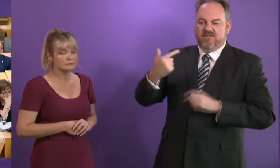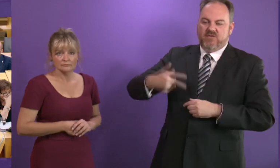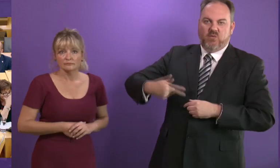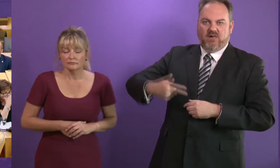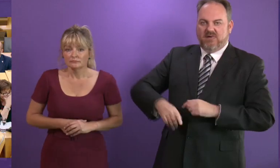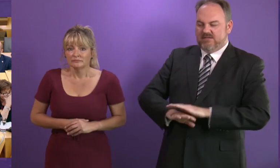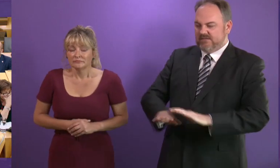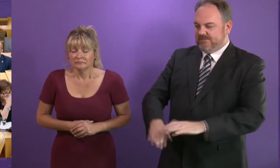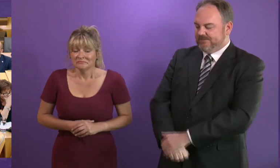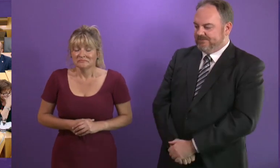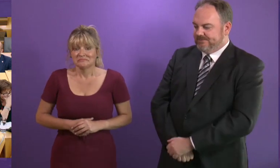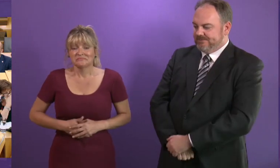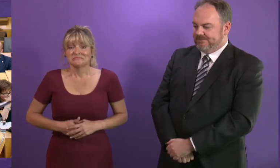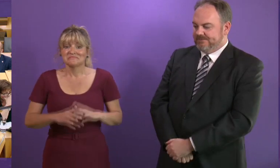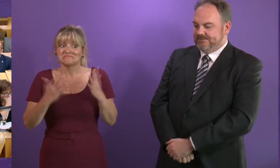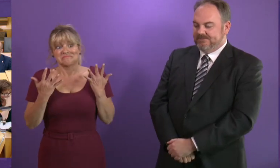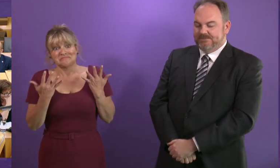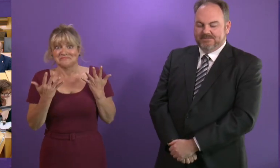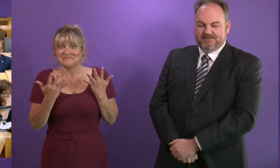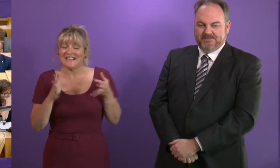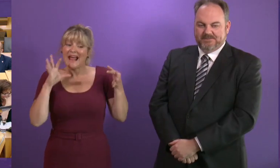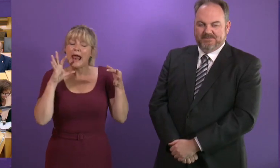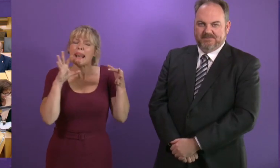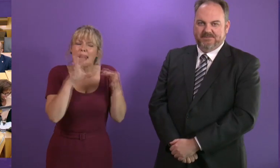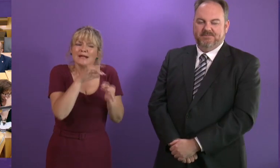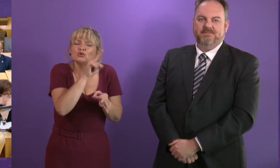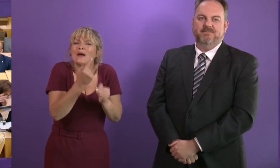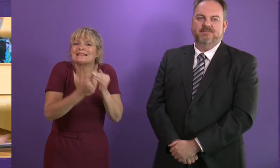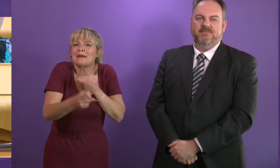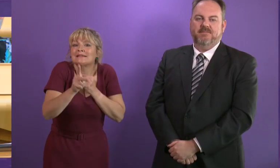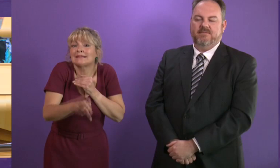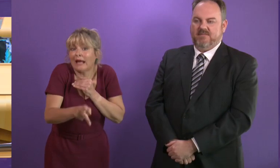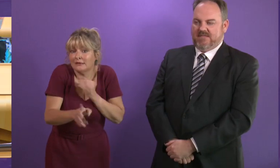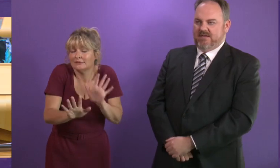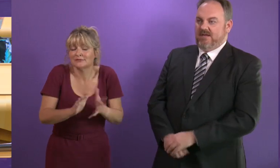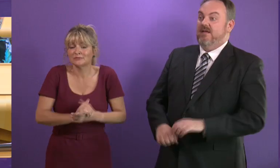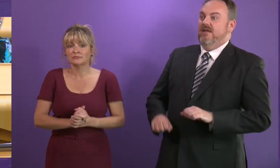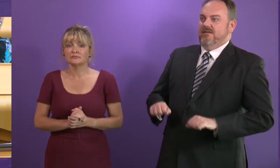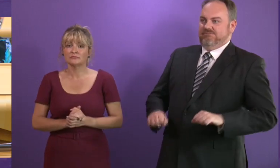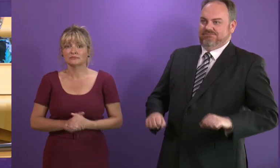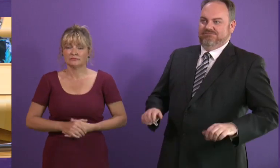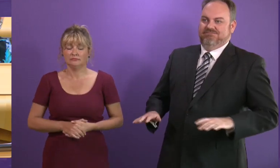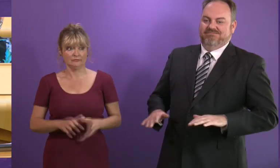Just finally on independence—[Interruption.] The Presiding Officer: Order, please. The First Minister: